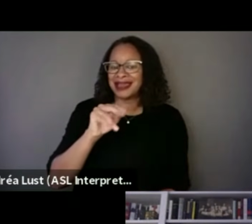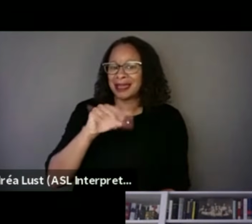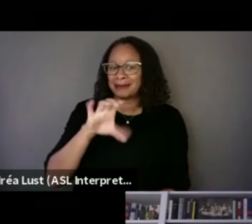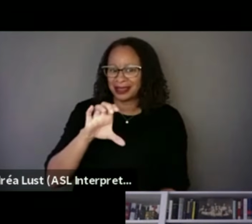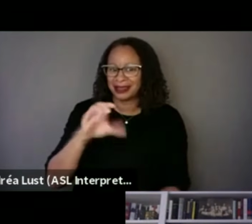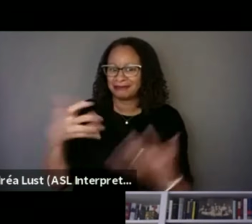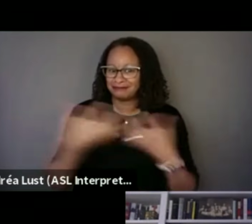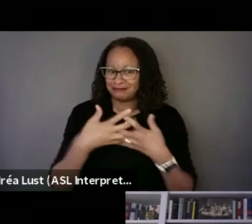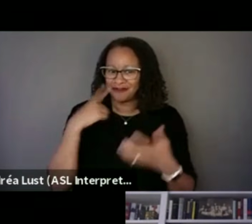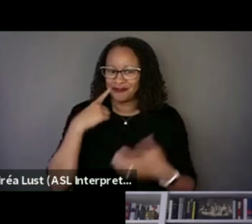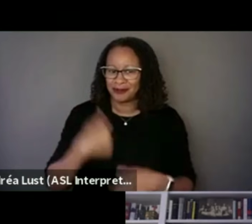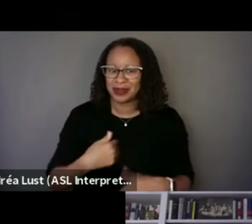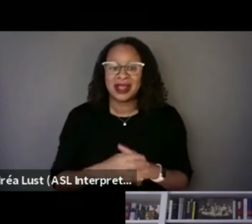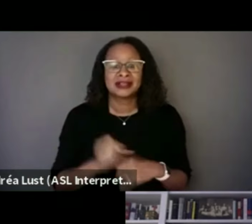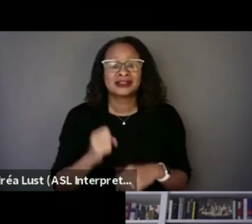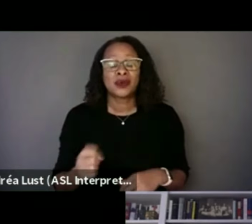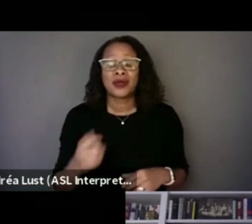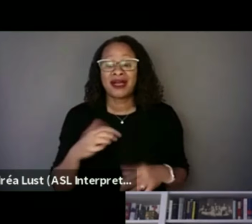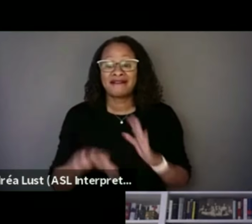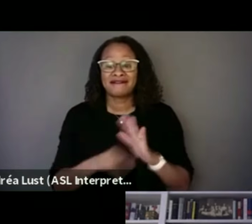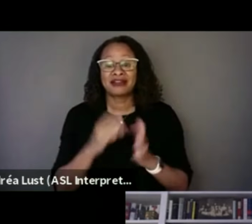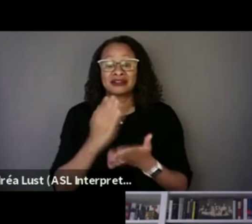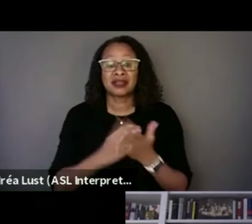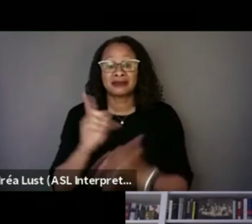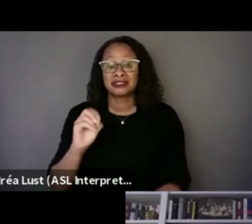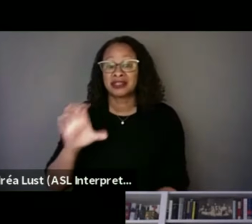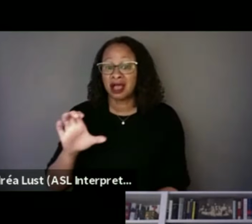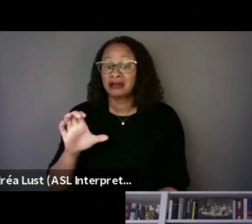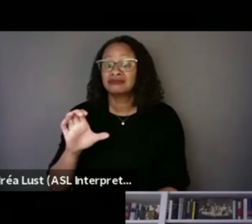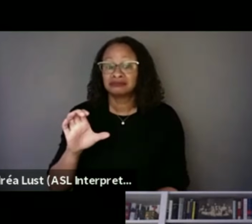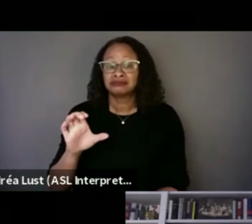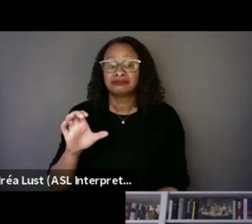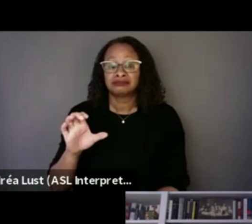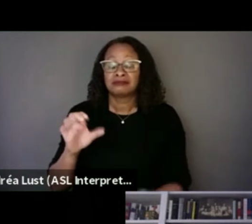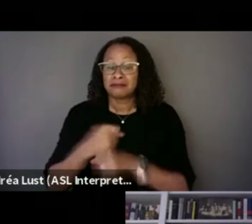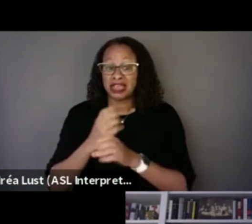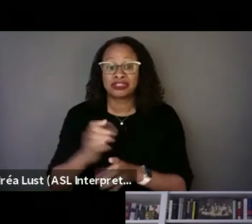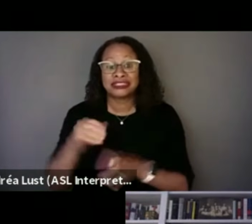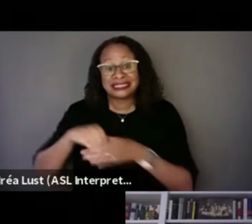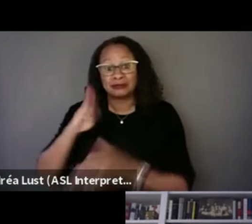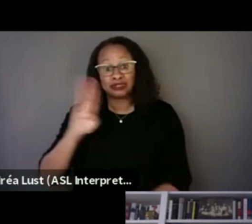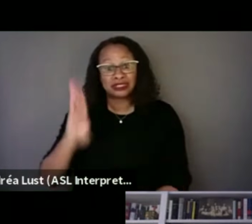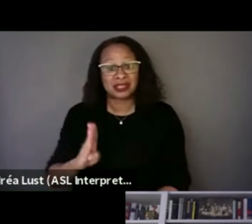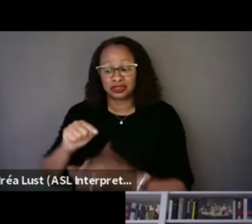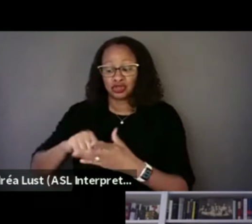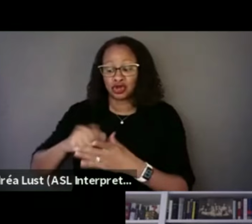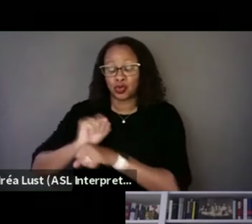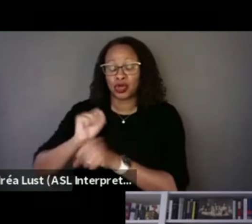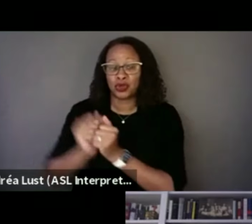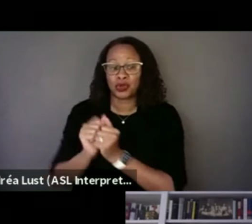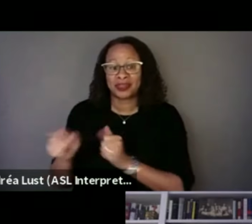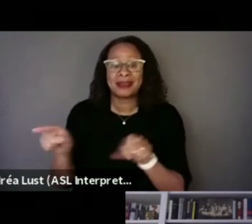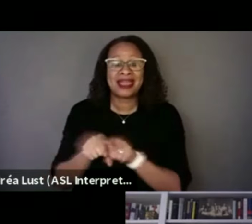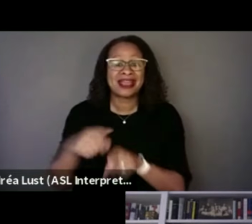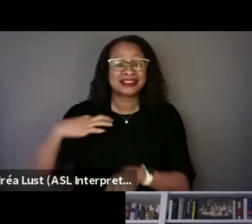And so, I found some documentary, Brazilian documentary filmmakers and started working with them. First, as a volunteer, and then, you know,